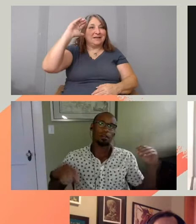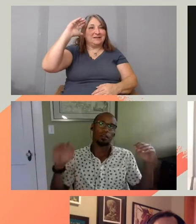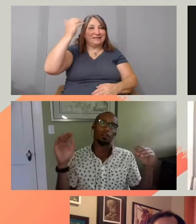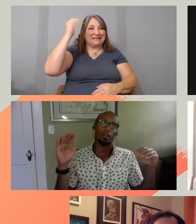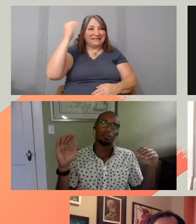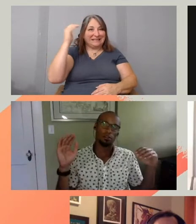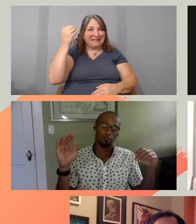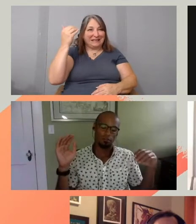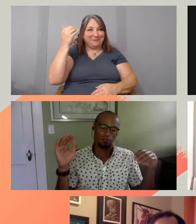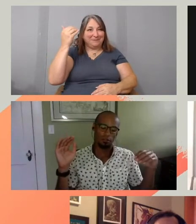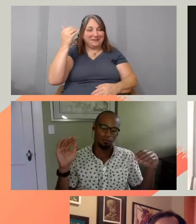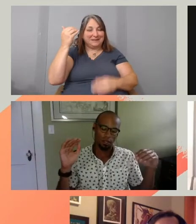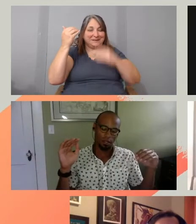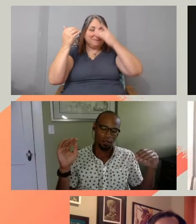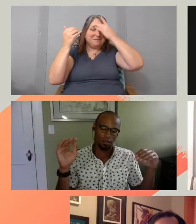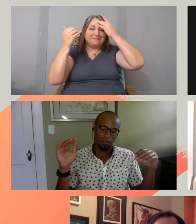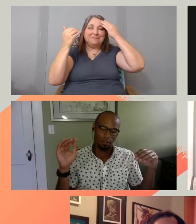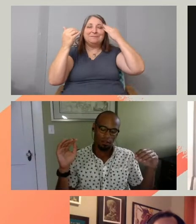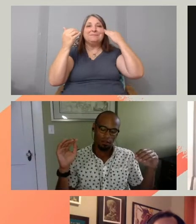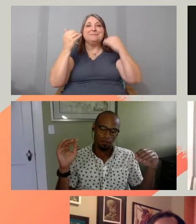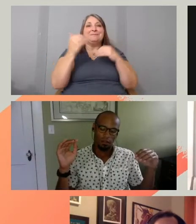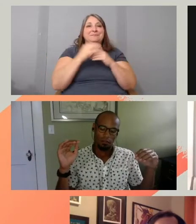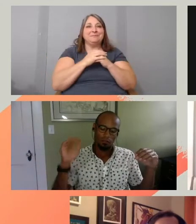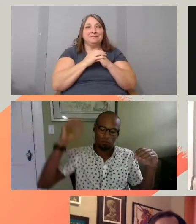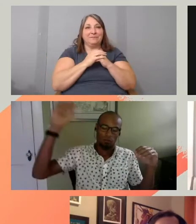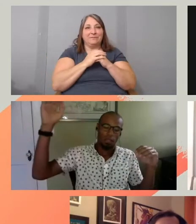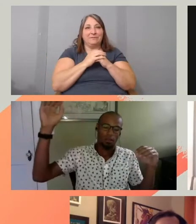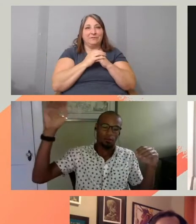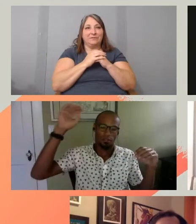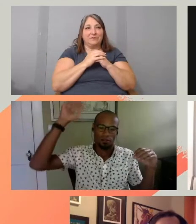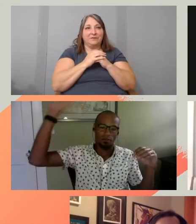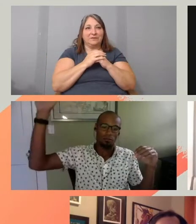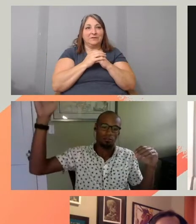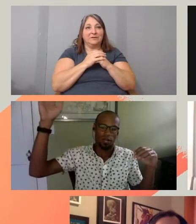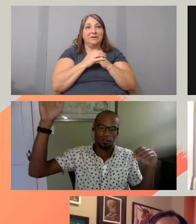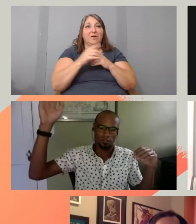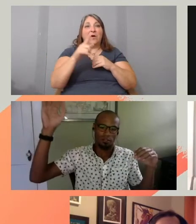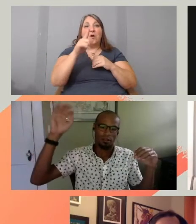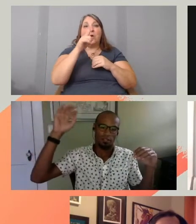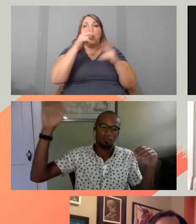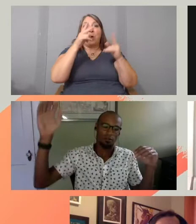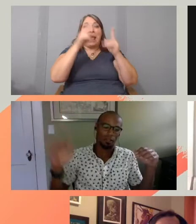like in terms of, you know, who the editors are, who the directors are, et cetera.